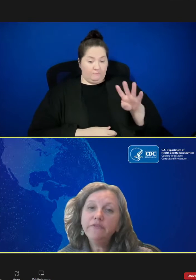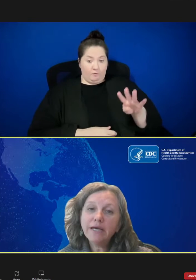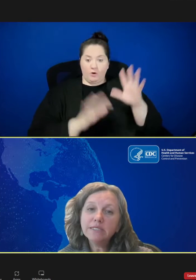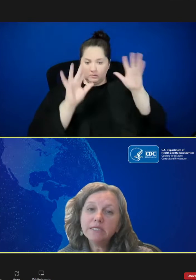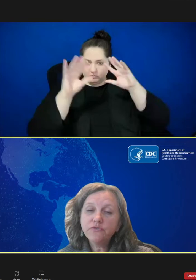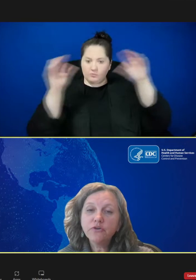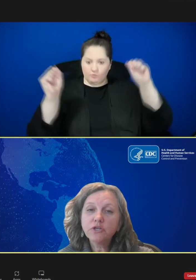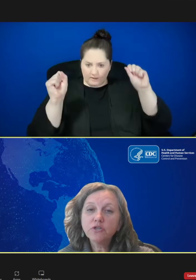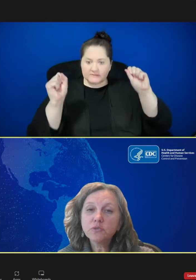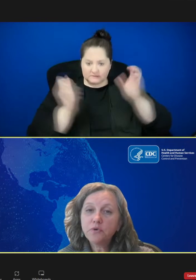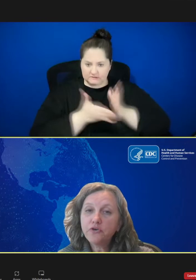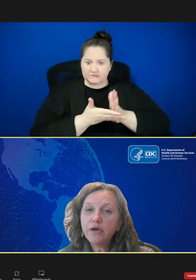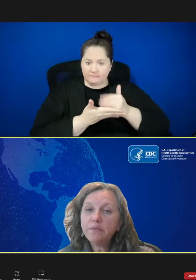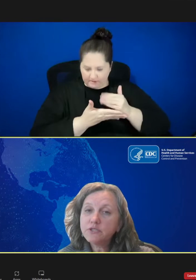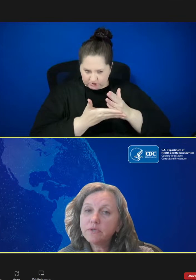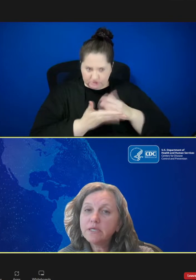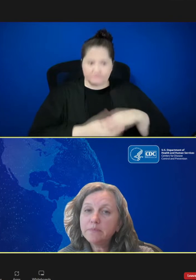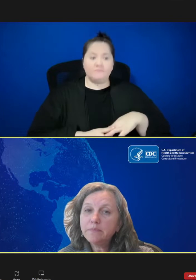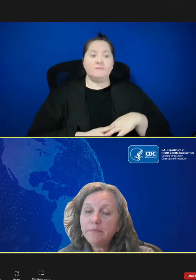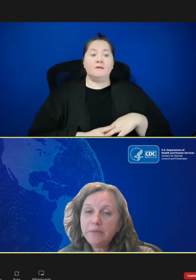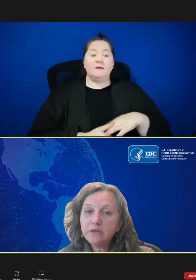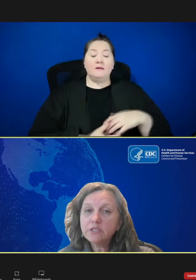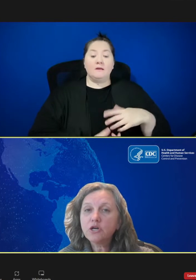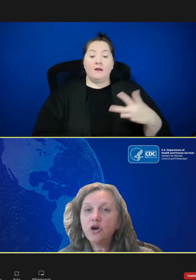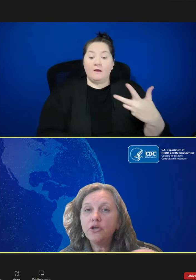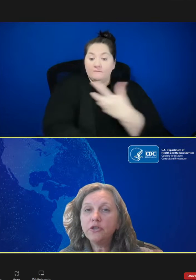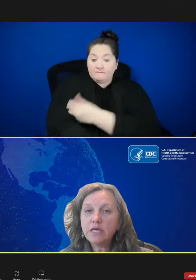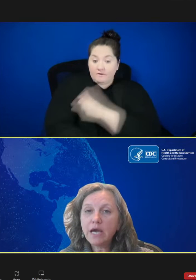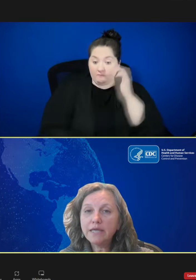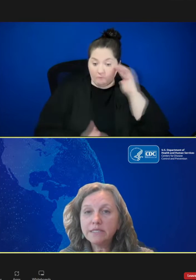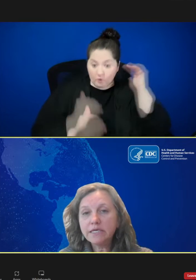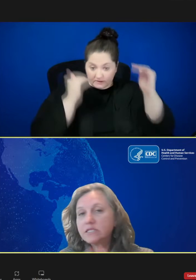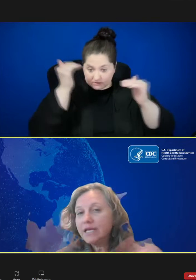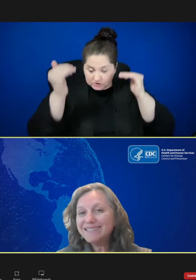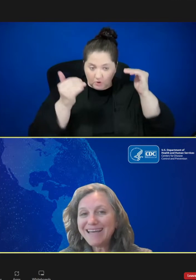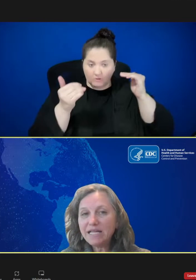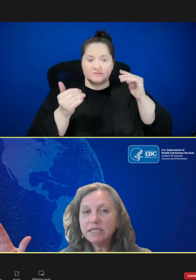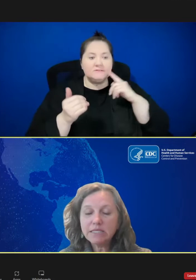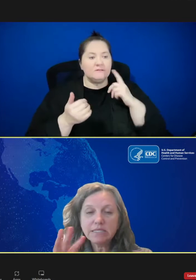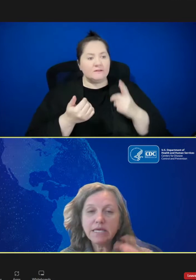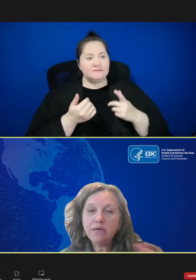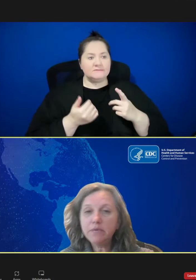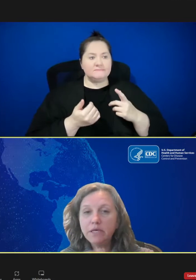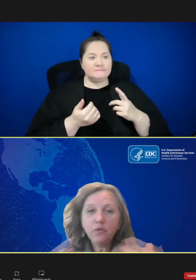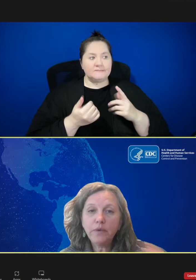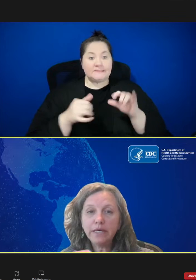vaccines for adults program is really built on the idea -- it's not exactly the same in the way